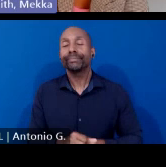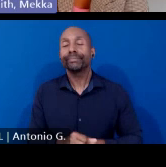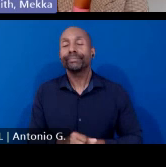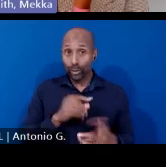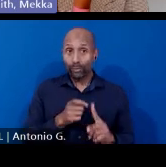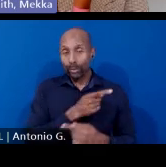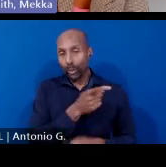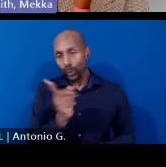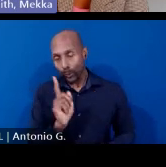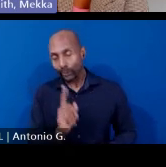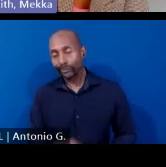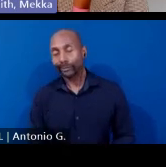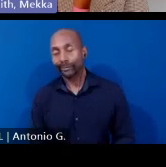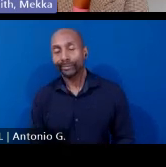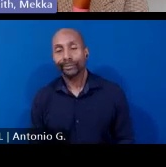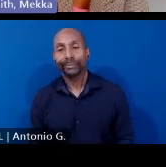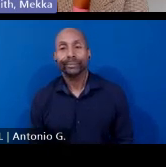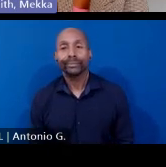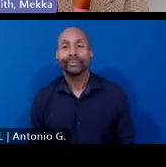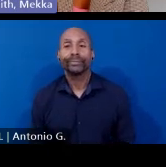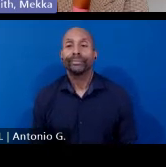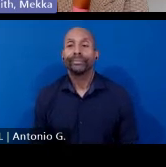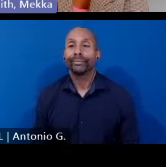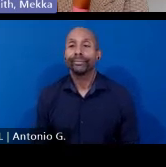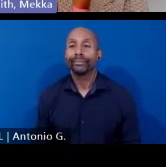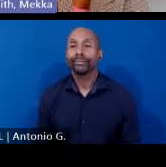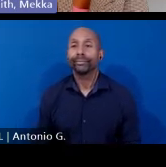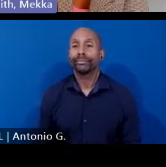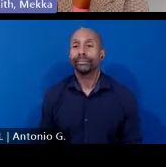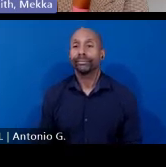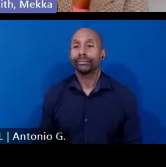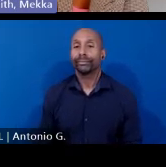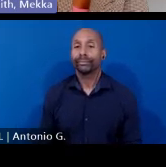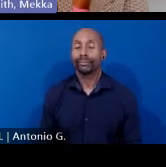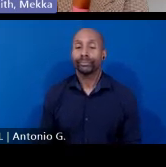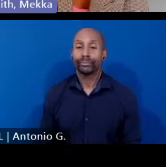Just want to highlight what's coming up for the rest of this afternoon.